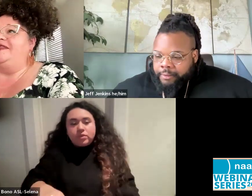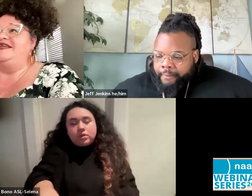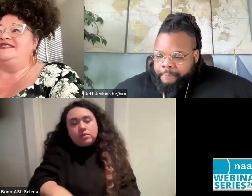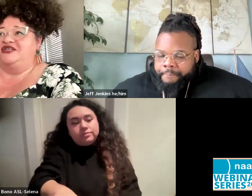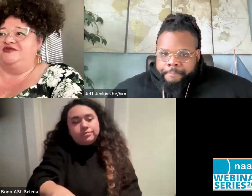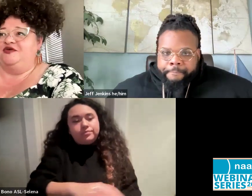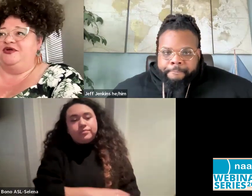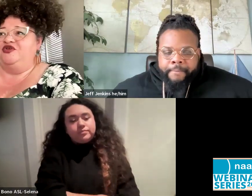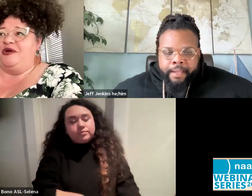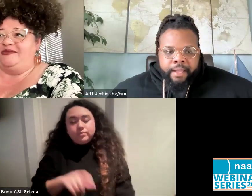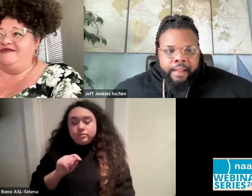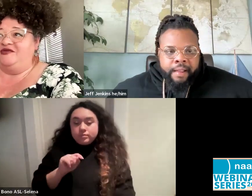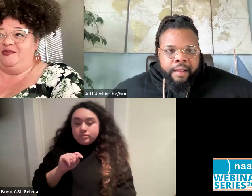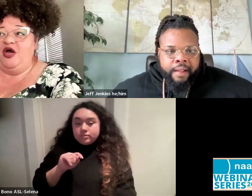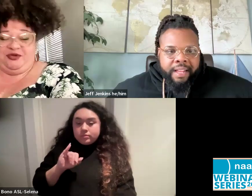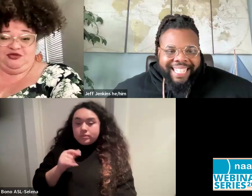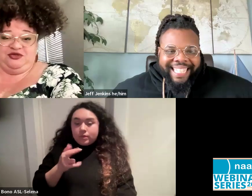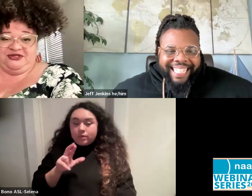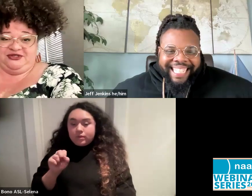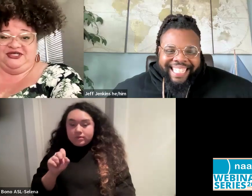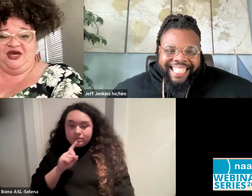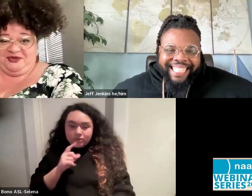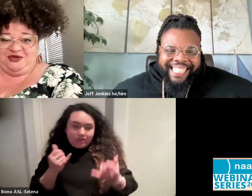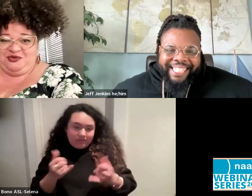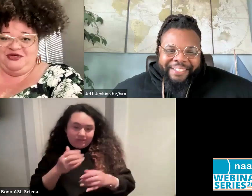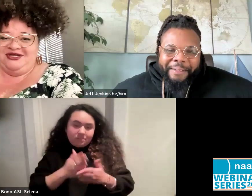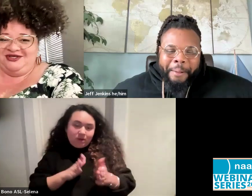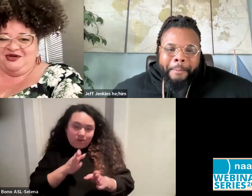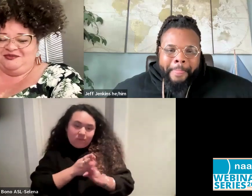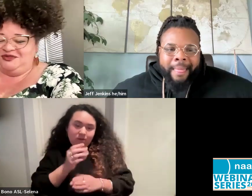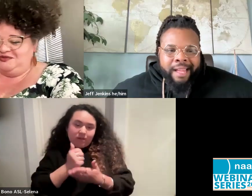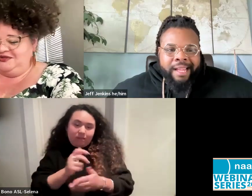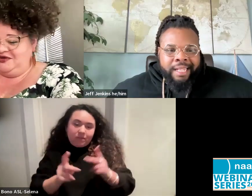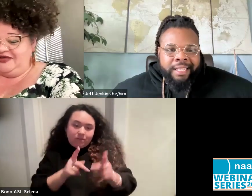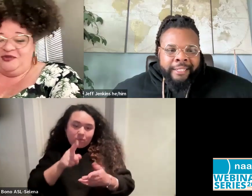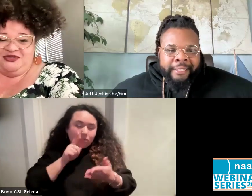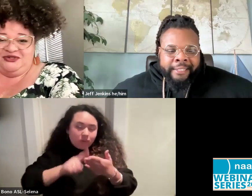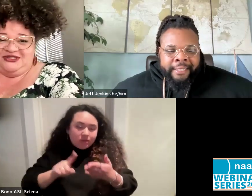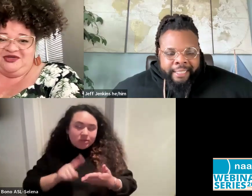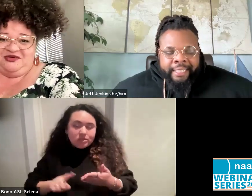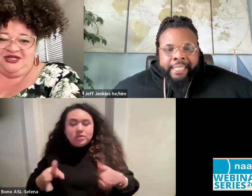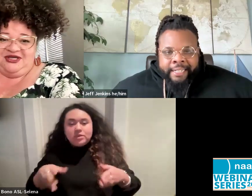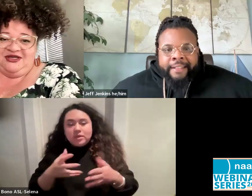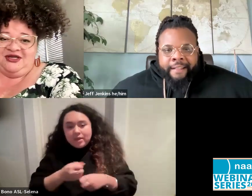at this stage of career, you probably have other people helping you do the research and helping you, you know, do, you know, get the resources that you need.